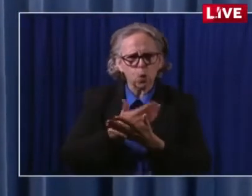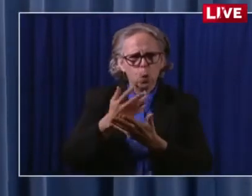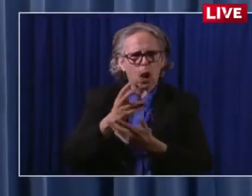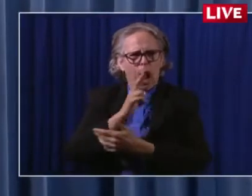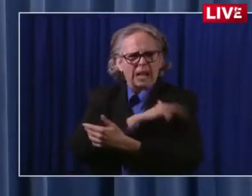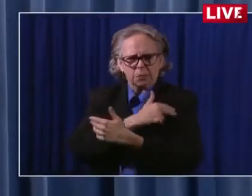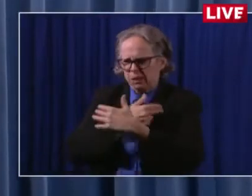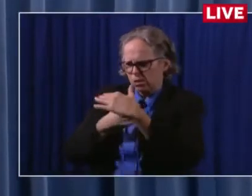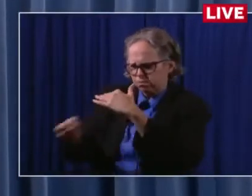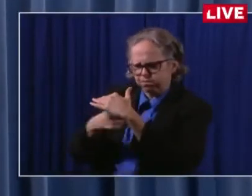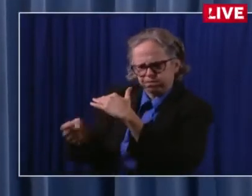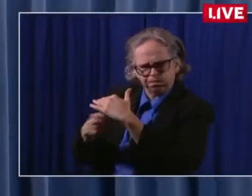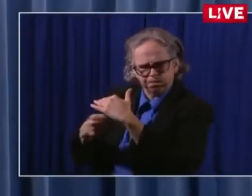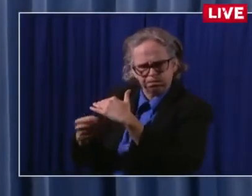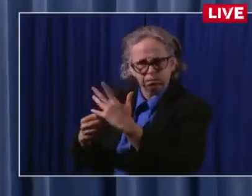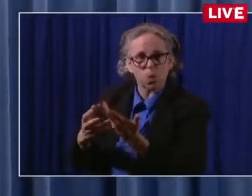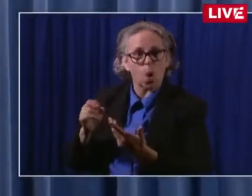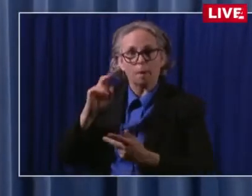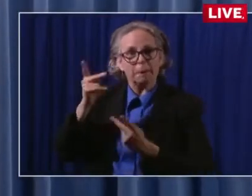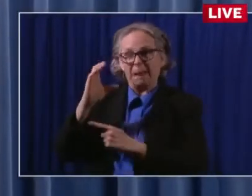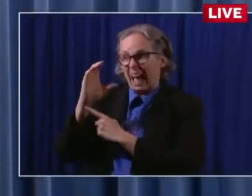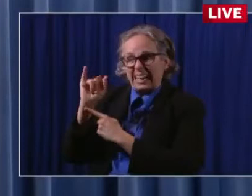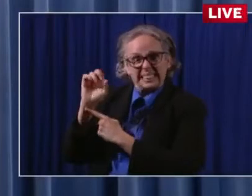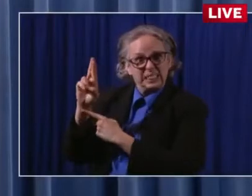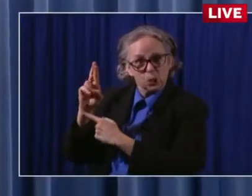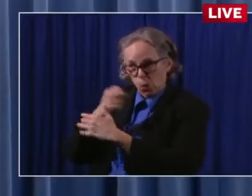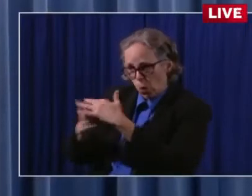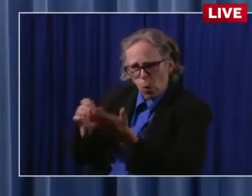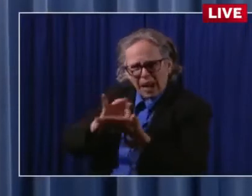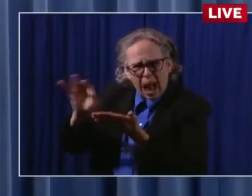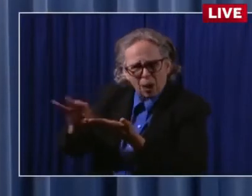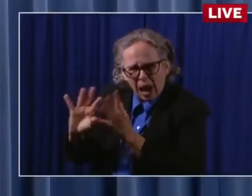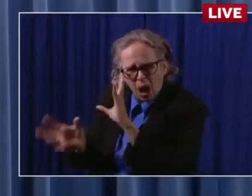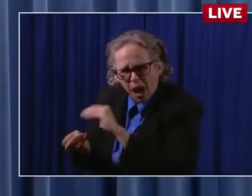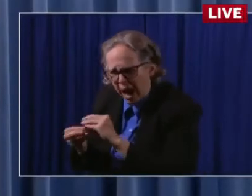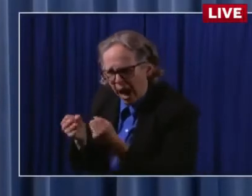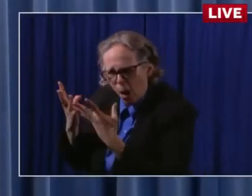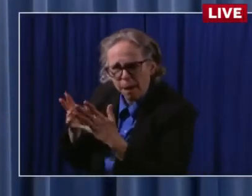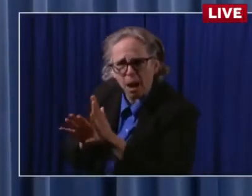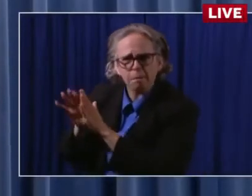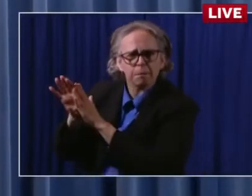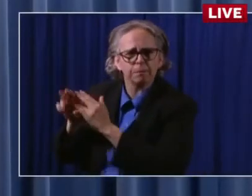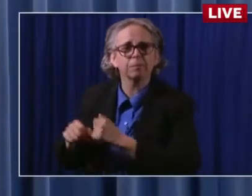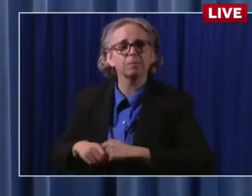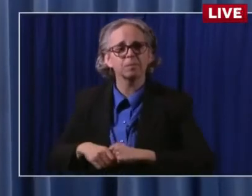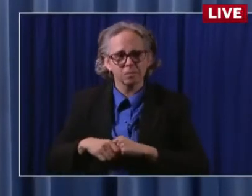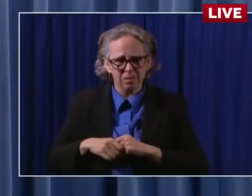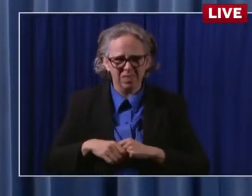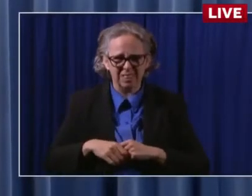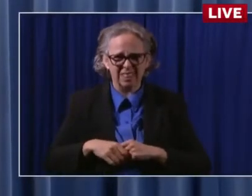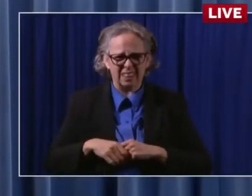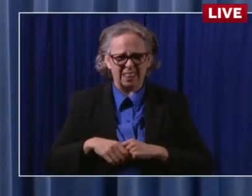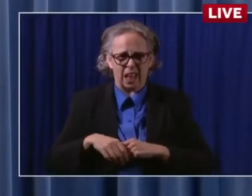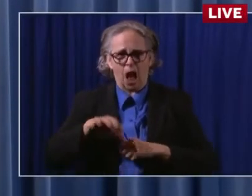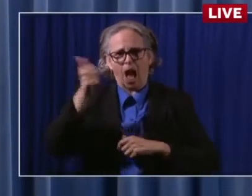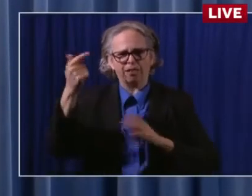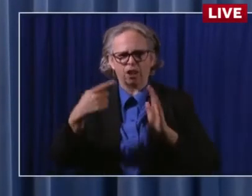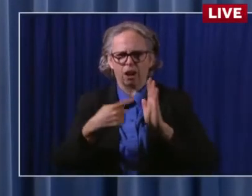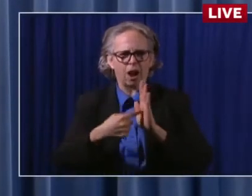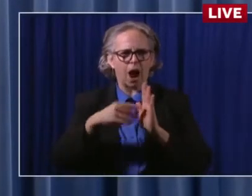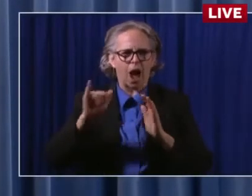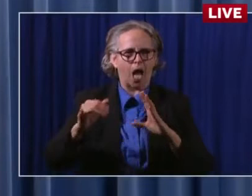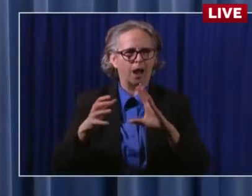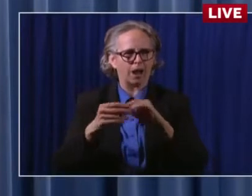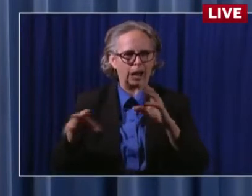THE TEAM ALSO LOOKS FOR SUSTAINED INCREASES IN NEW COVID-19 HOSPITALIZATIONS AND AN INCREASE IN INTENSIVE CARE UNIT OCCUPANCY.